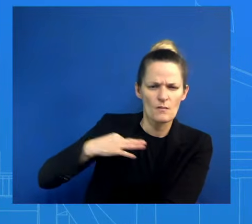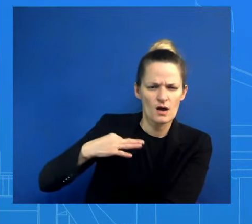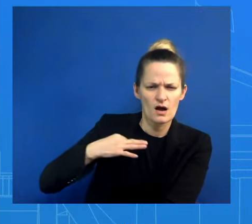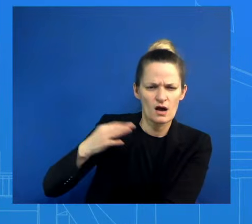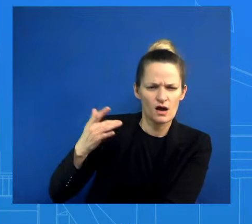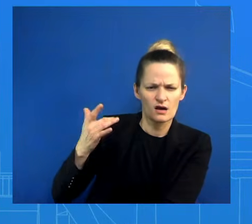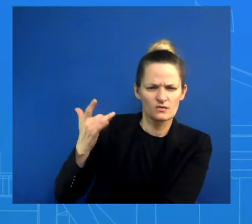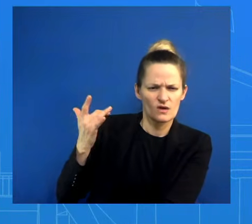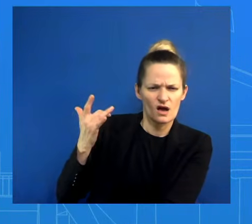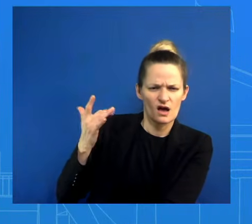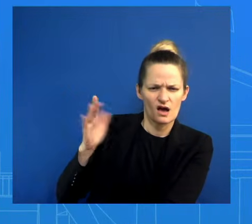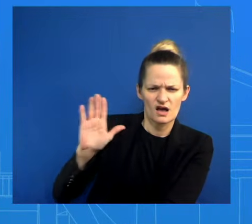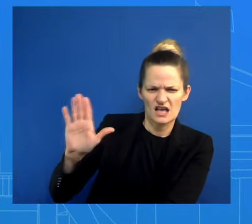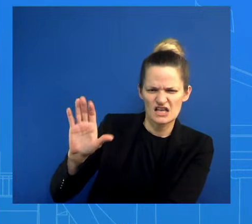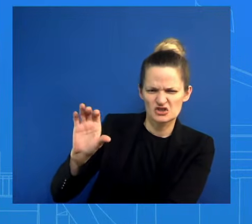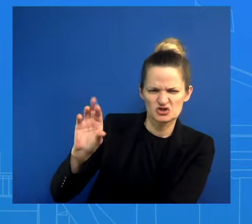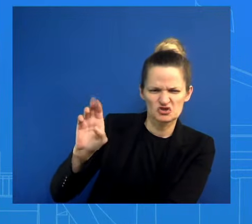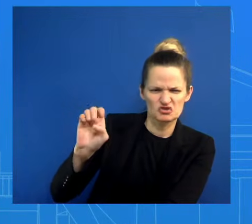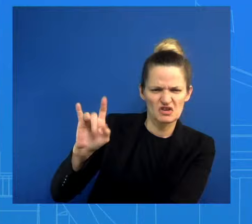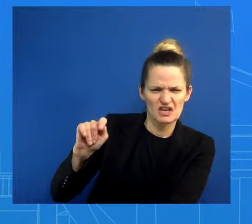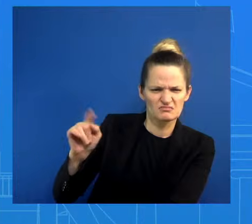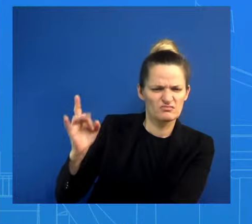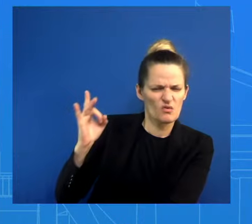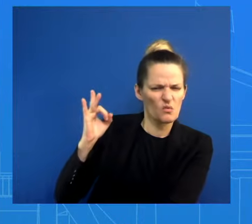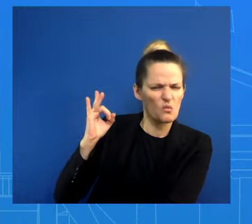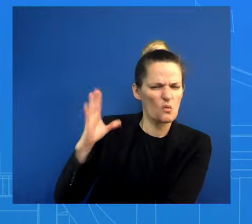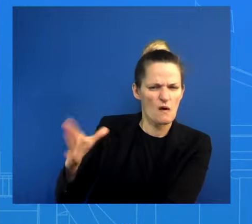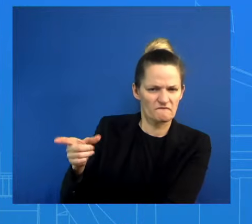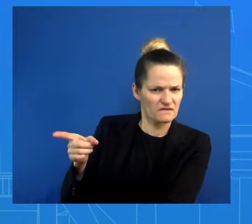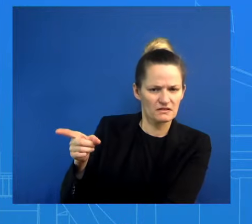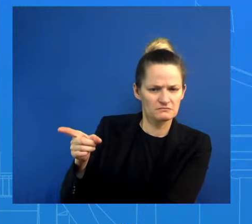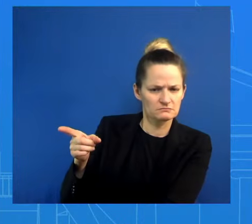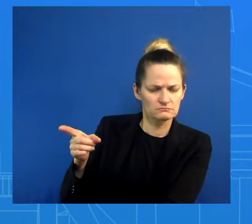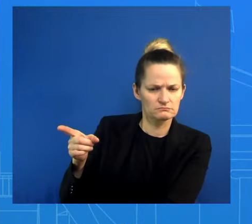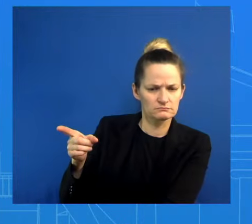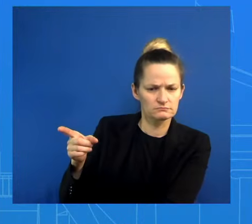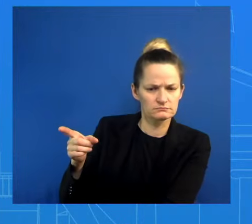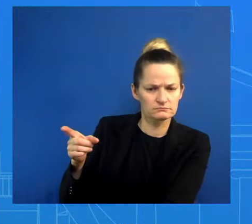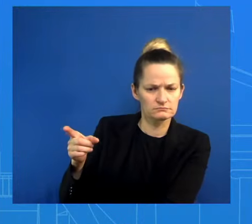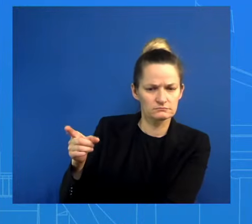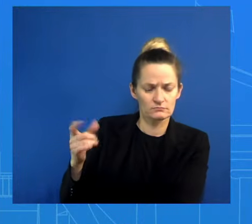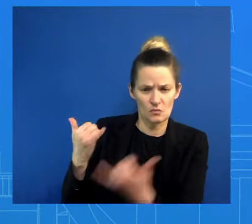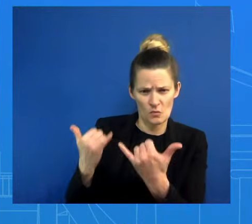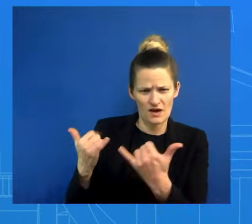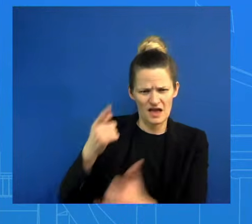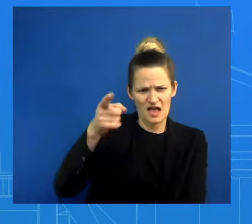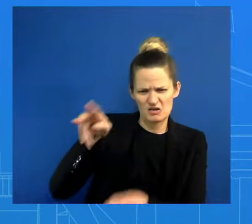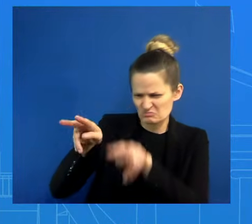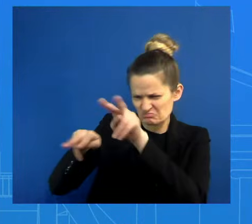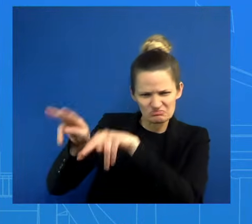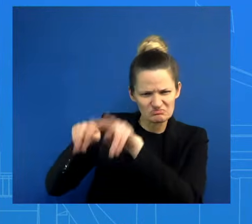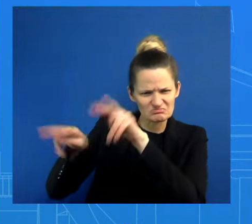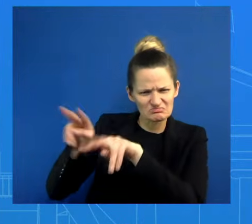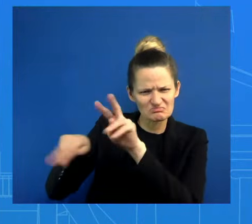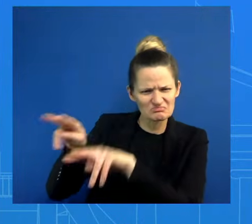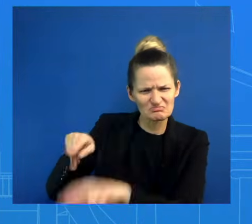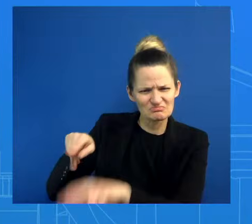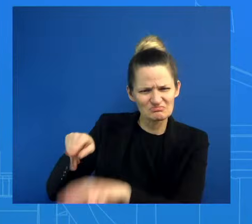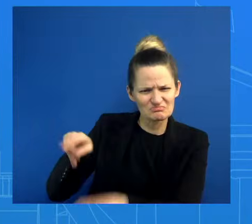and problems facing people of color, in terms of getting housing and just fairness in the housing market.